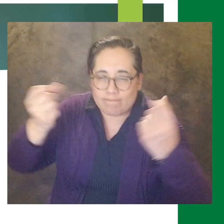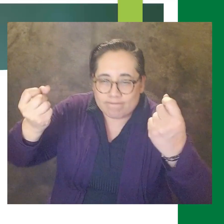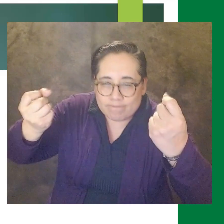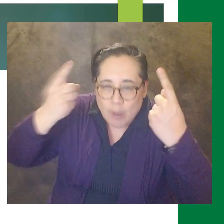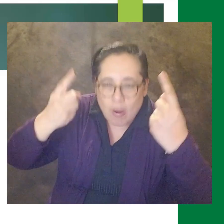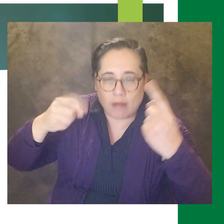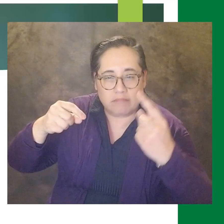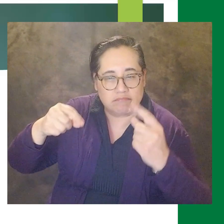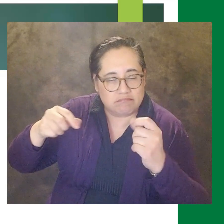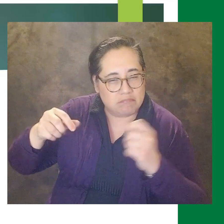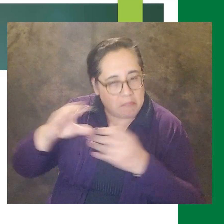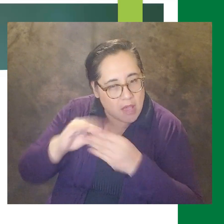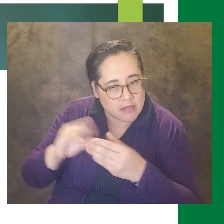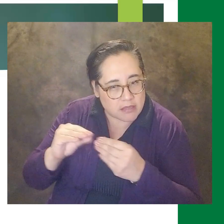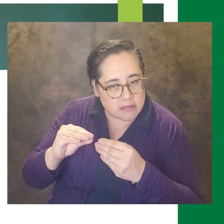Is it to know all of the words?